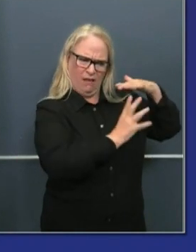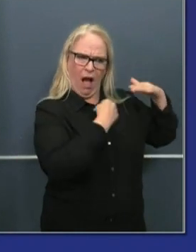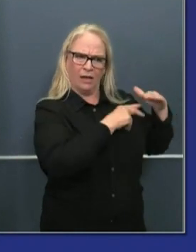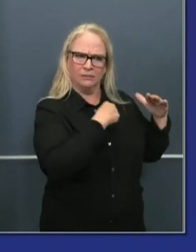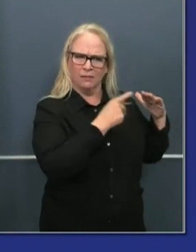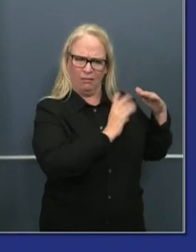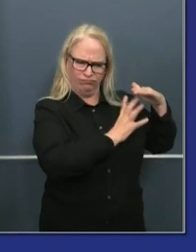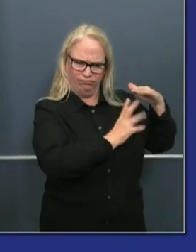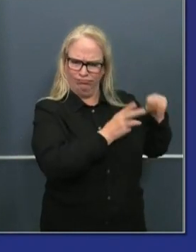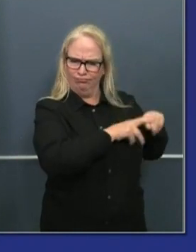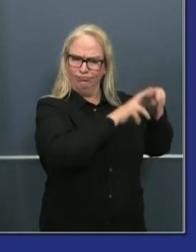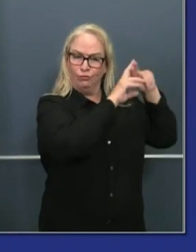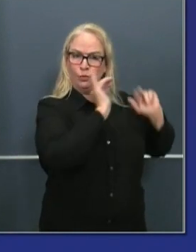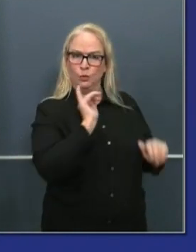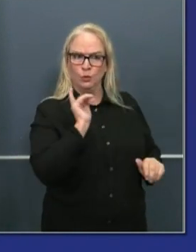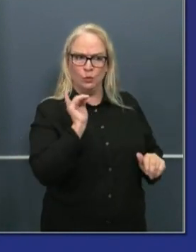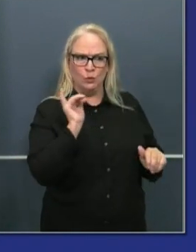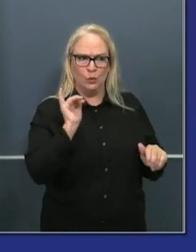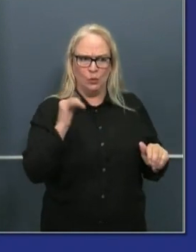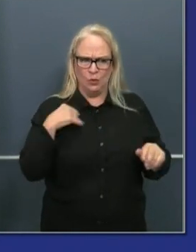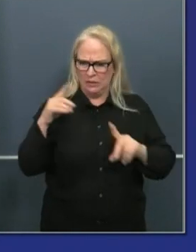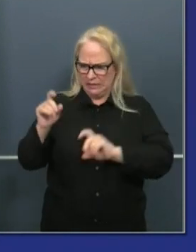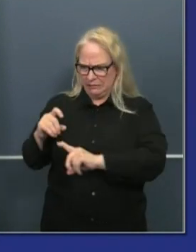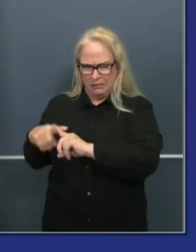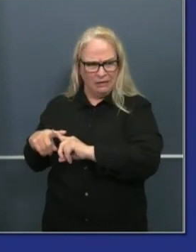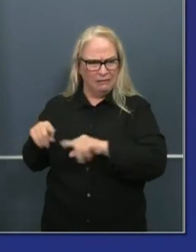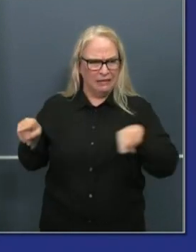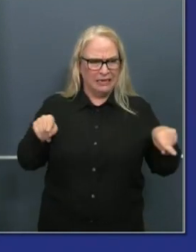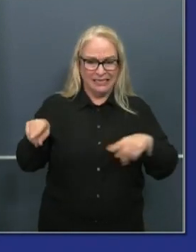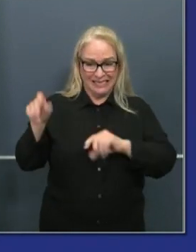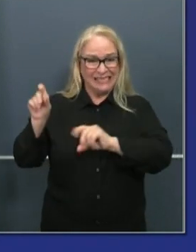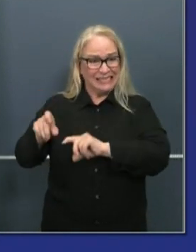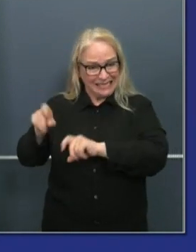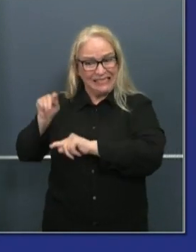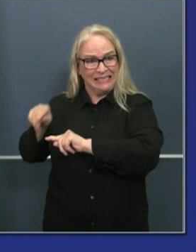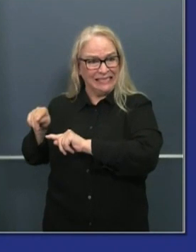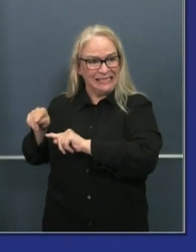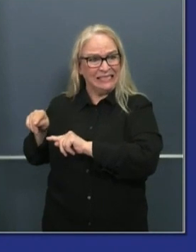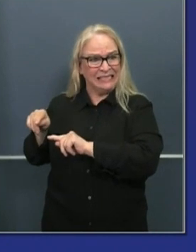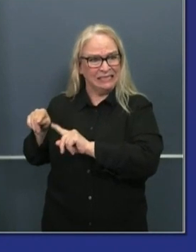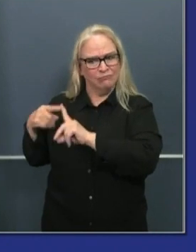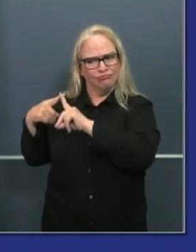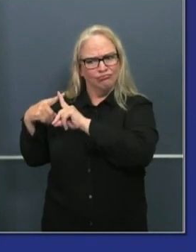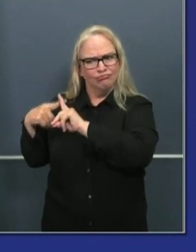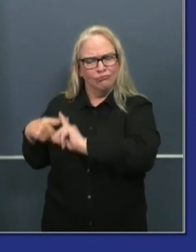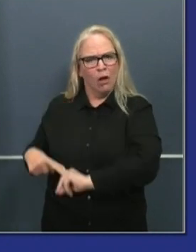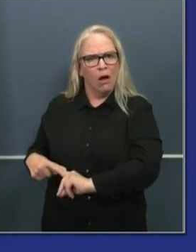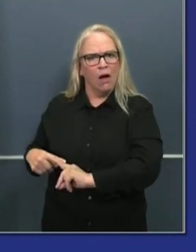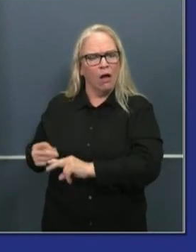STATE WHERE WE ARE SEEING AN INCREASE AND NOT ONLY THE TOTAL NUMBER OF POSITIVE CASES, BUT A